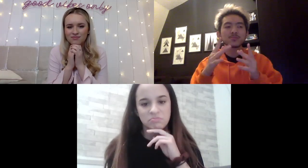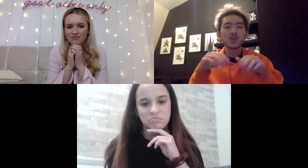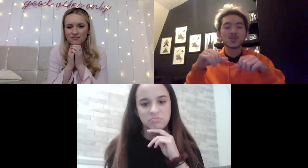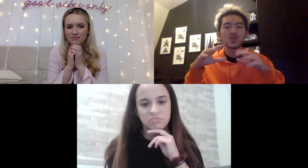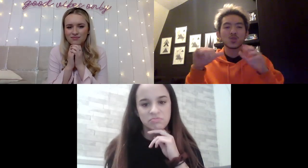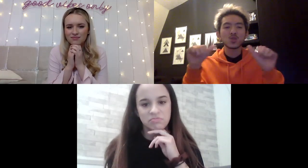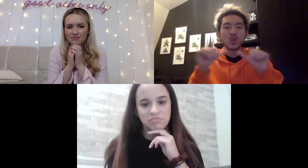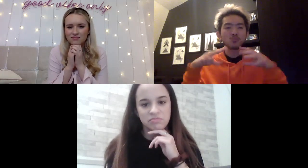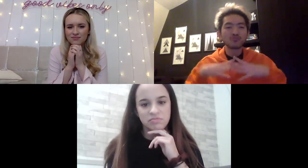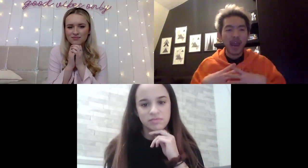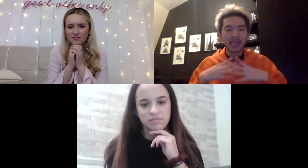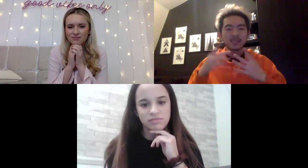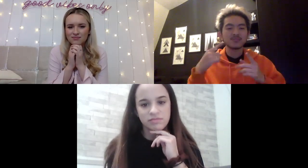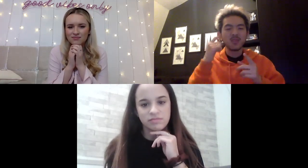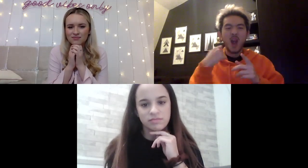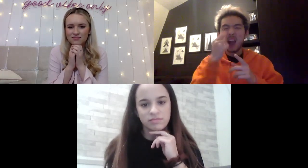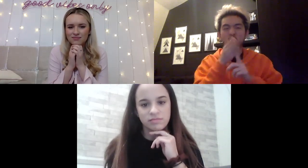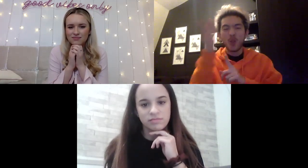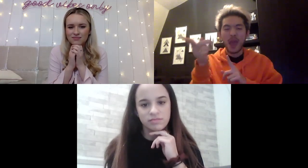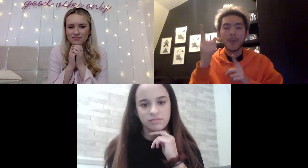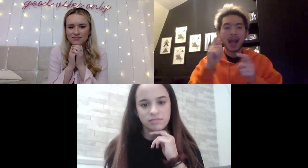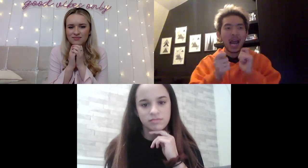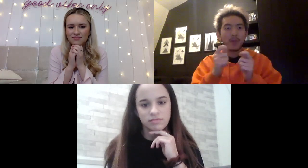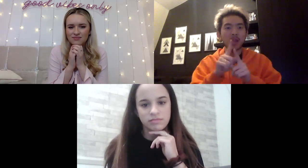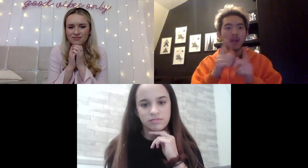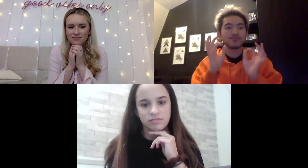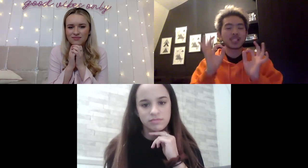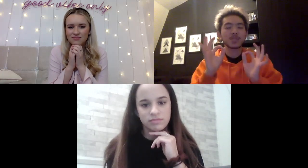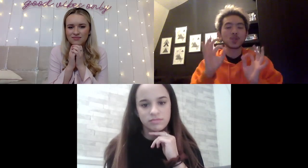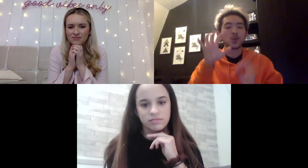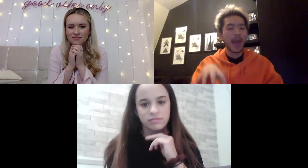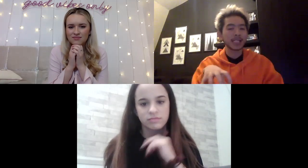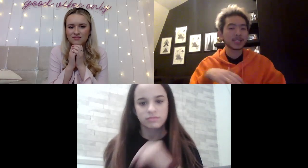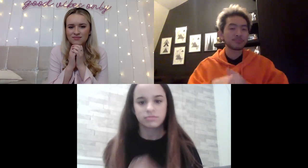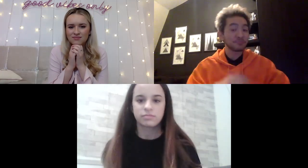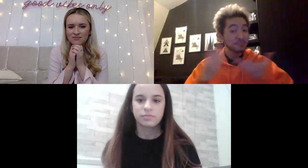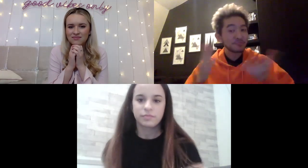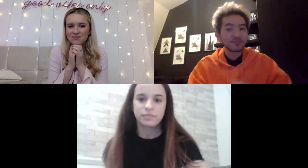B: Or a short break that I can go there, so Caribbean is a special place